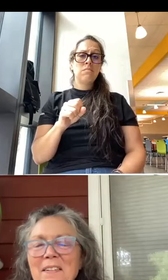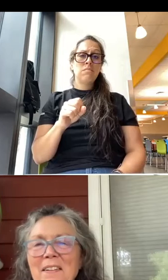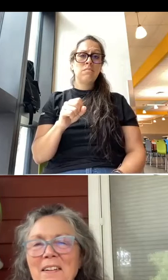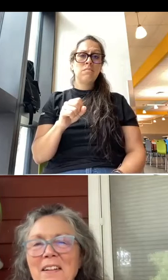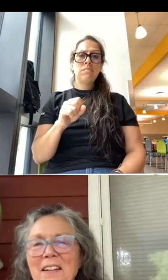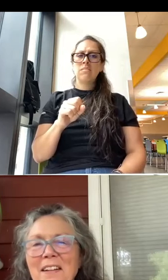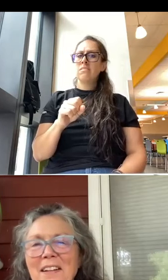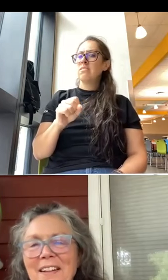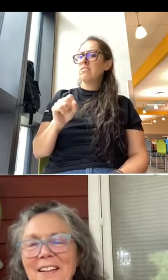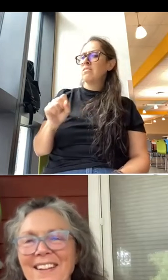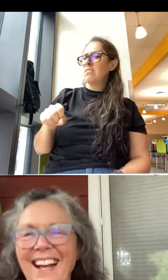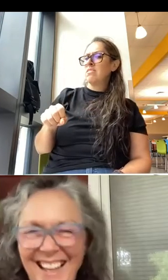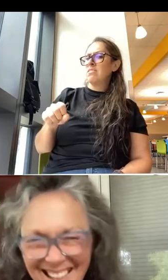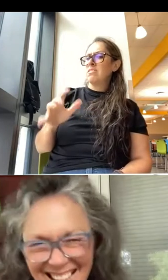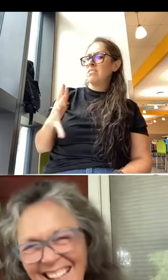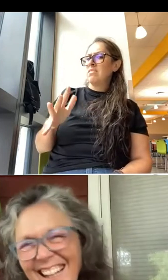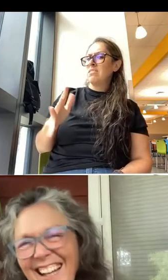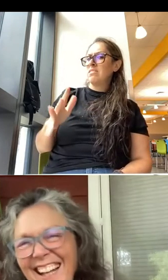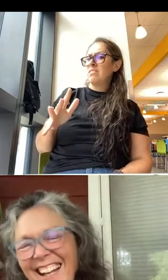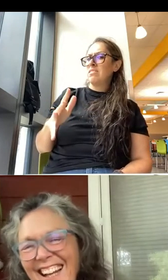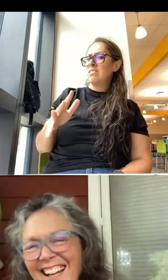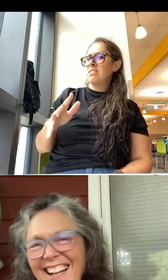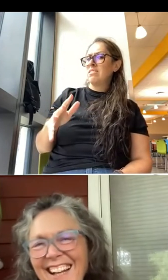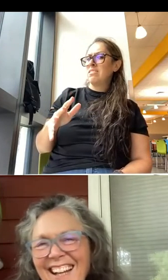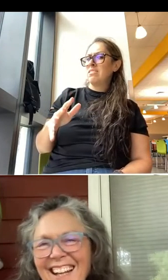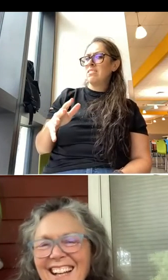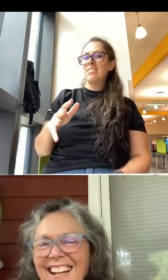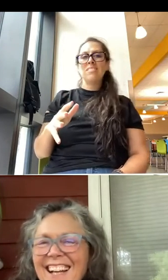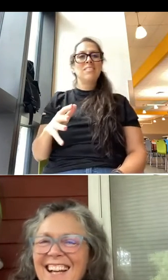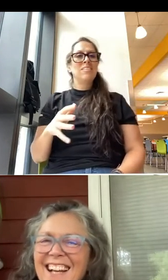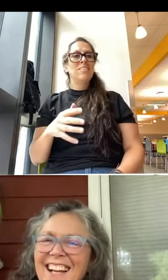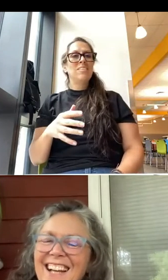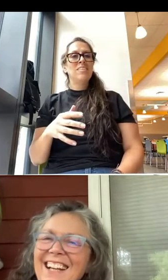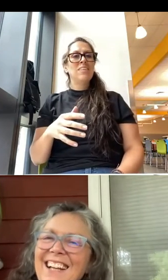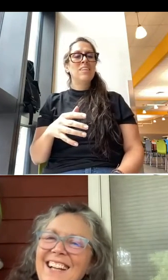yes, kind of, you know, like it, like uh, I, I think that.